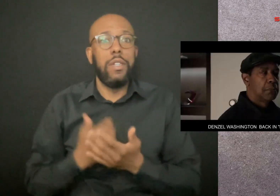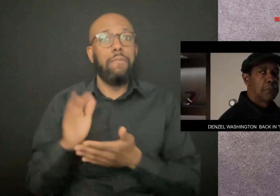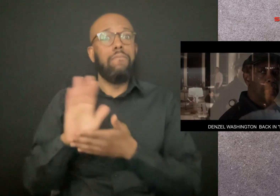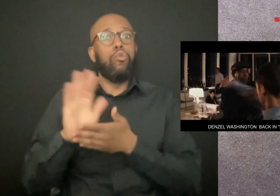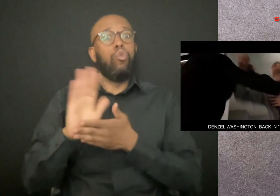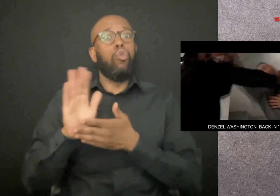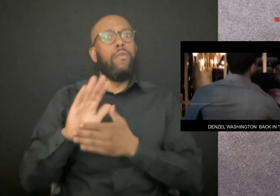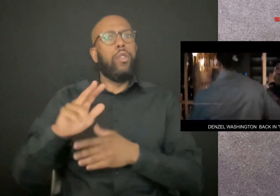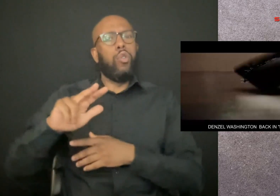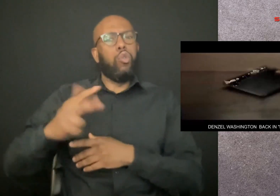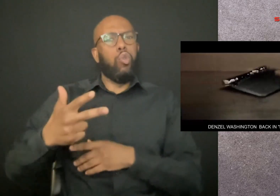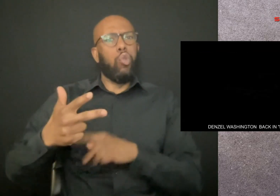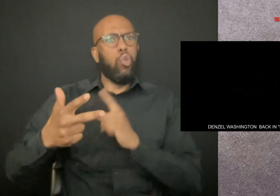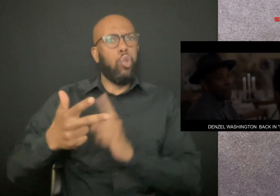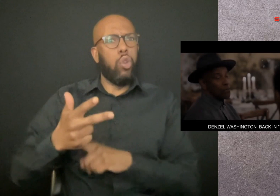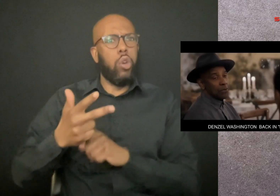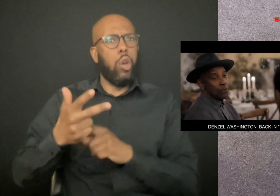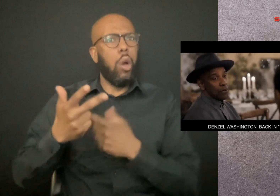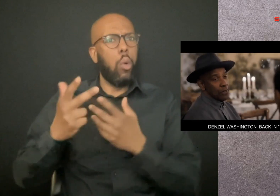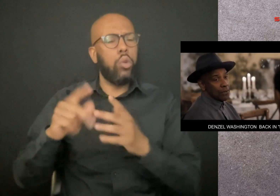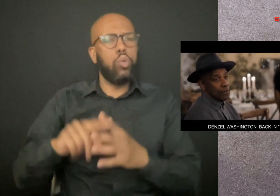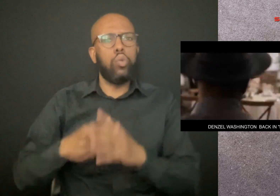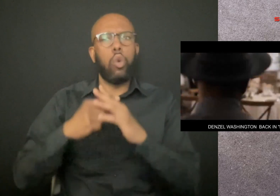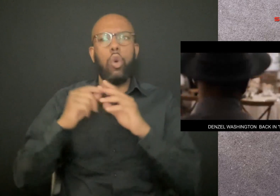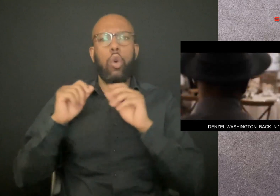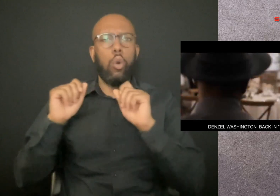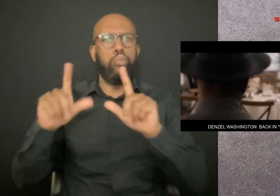The Equalizer 3 opens in theaters September 1st